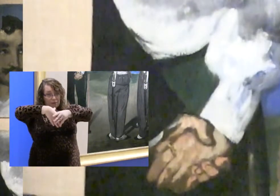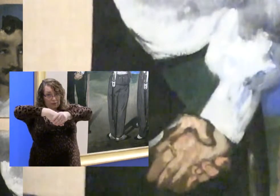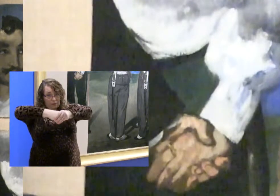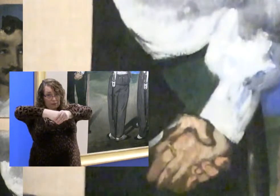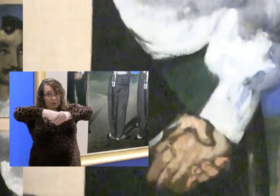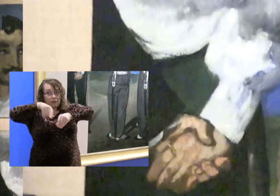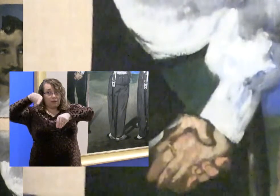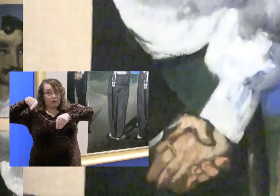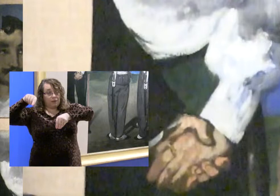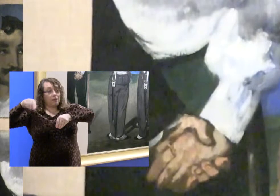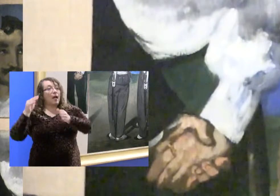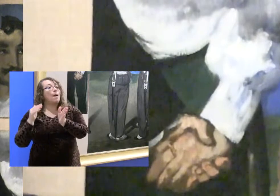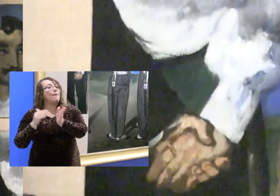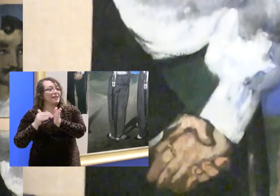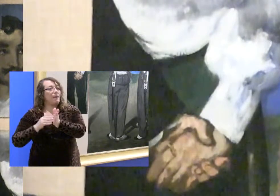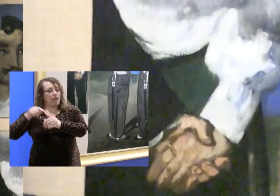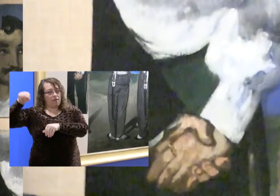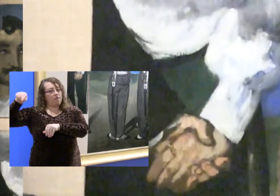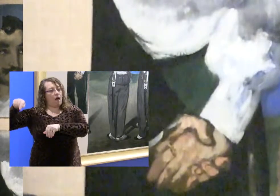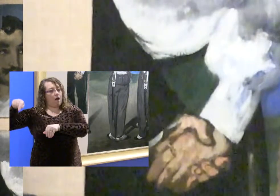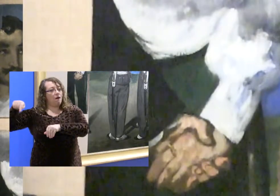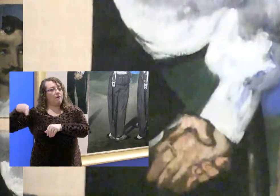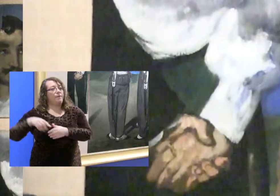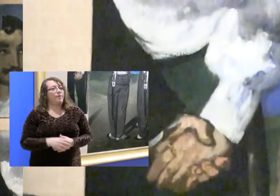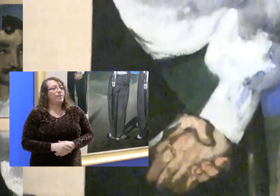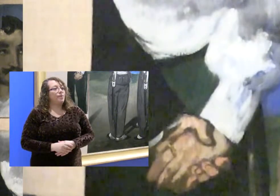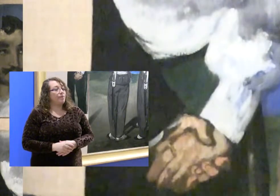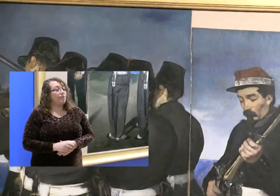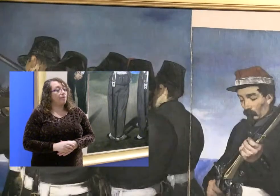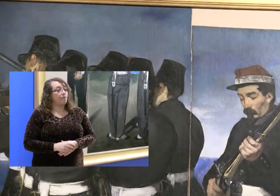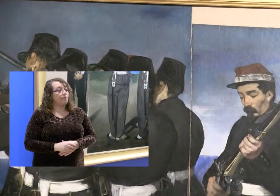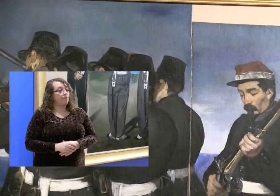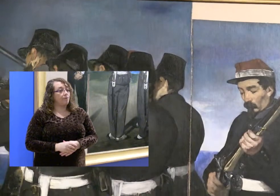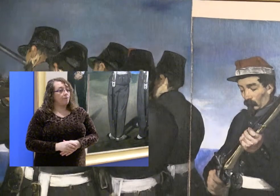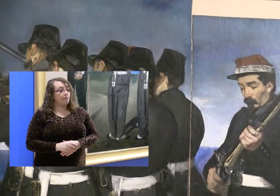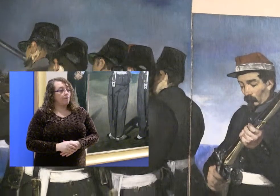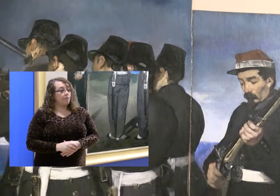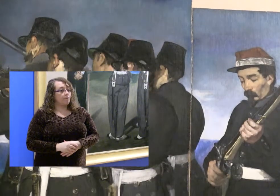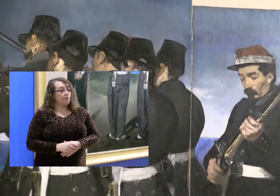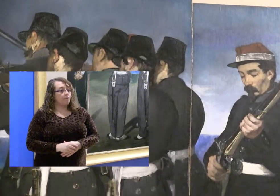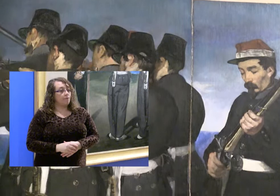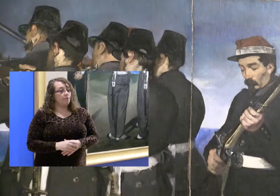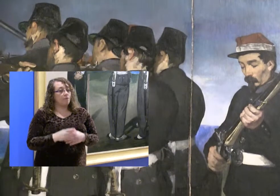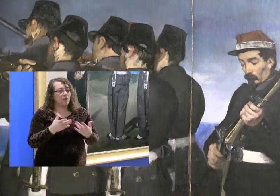We only have fragments of the painting here.